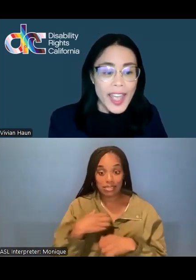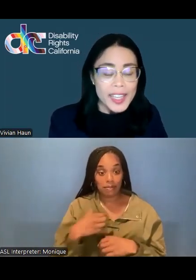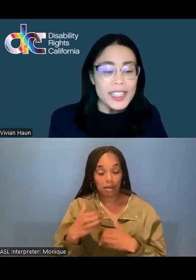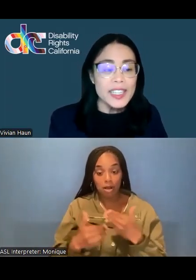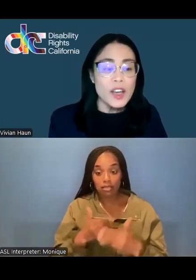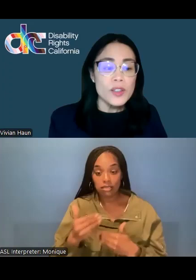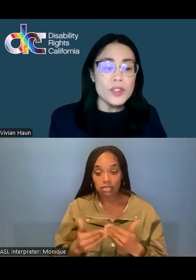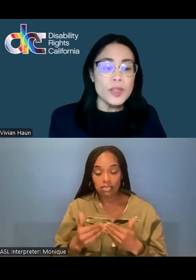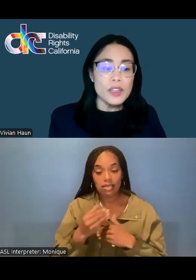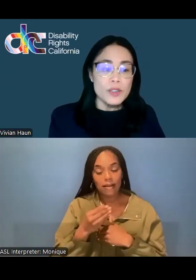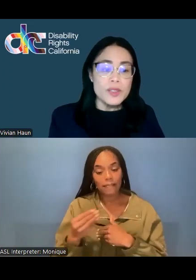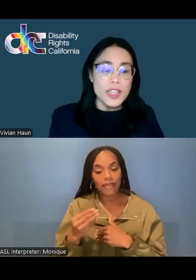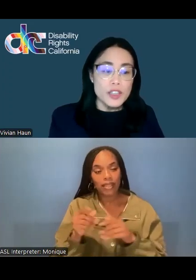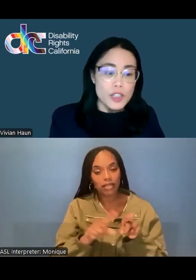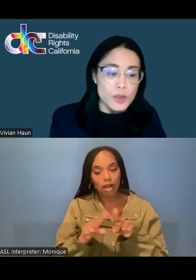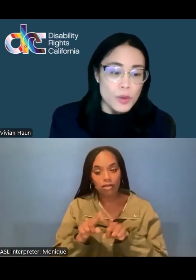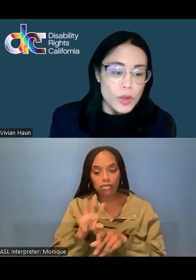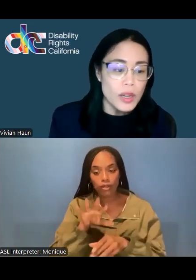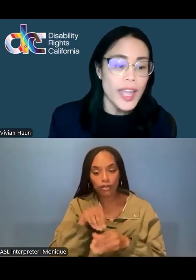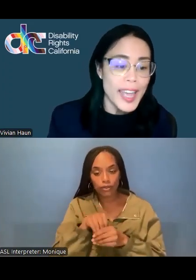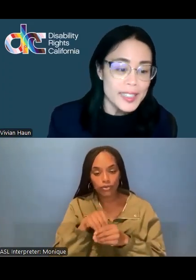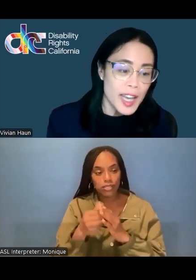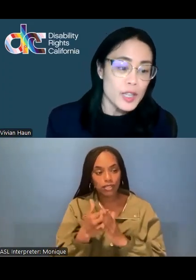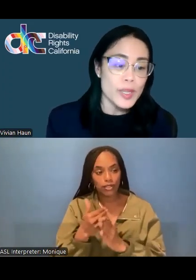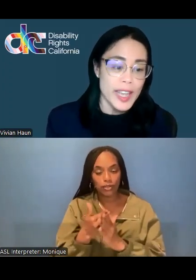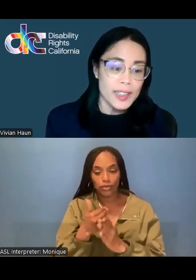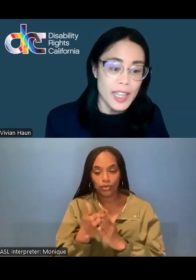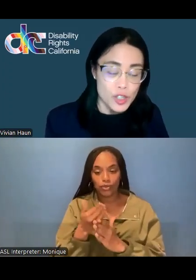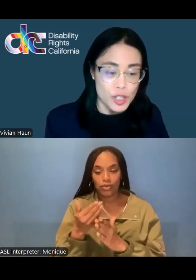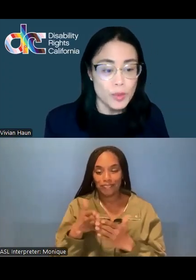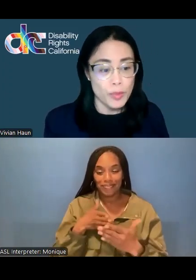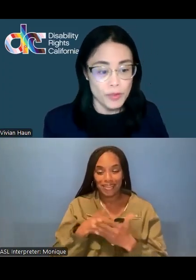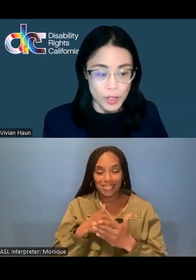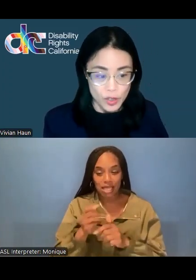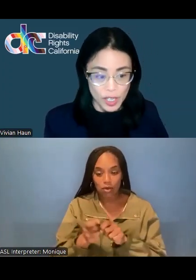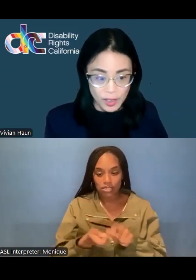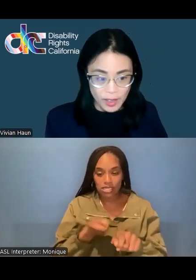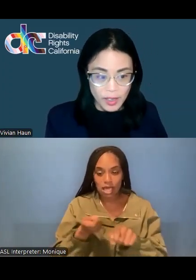And it also includes a new anti-retaliation provision,